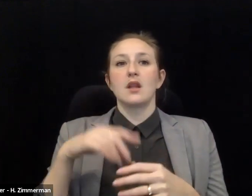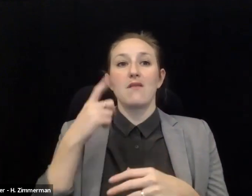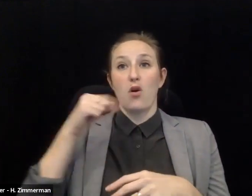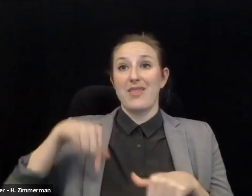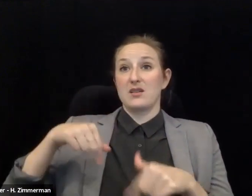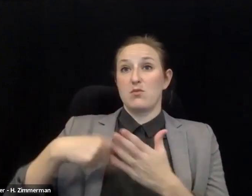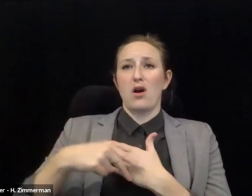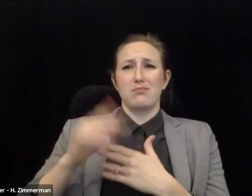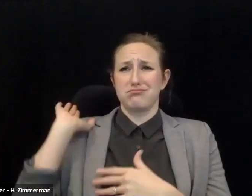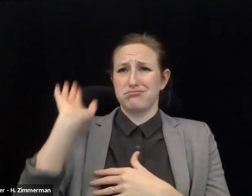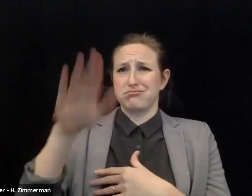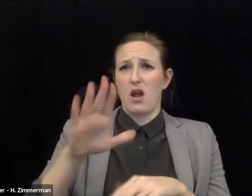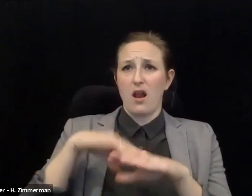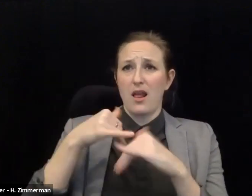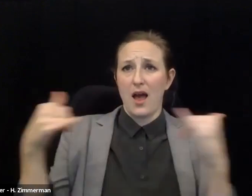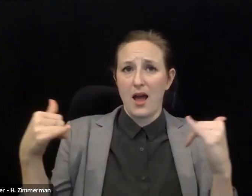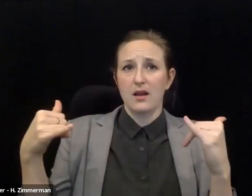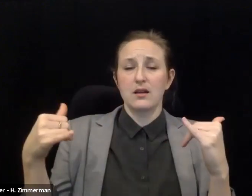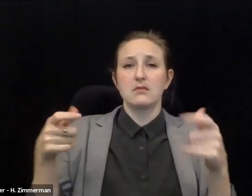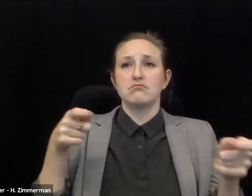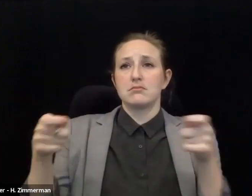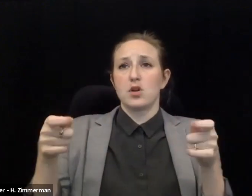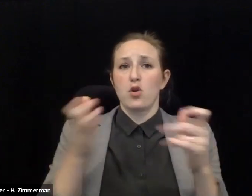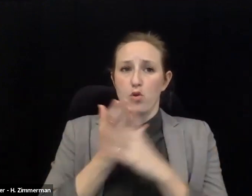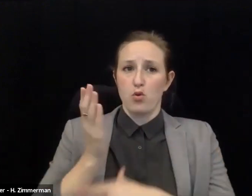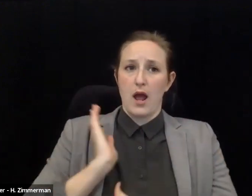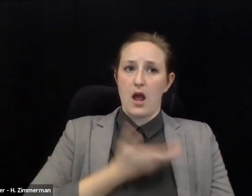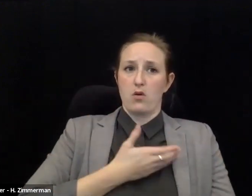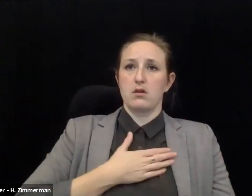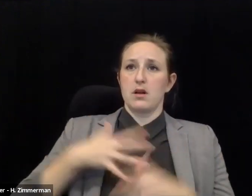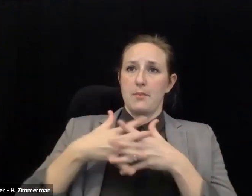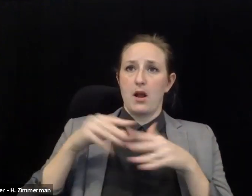is administered only by American Council. And I want to see if my colleague Sarah